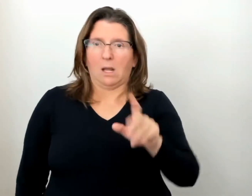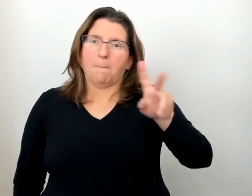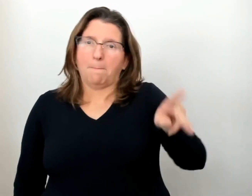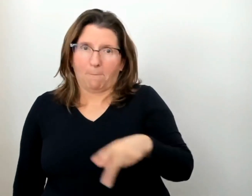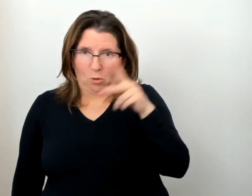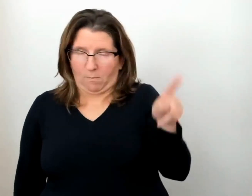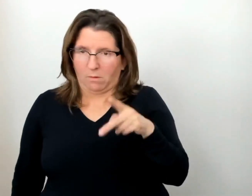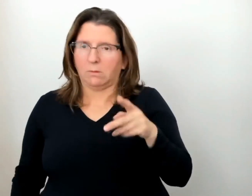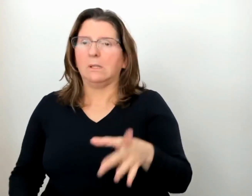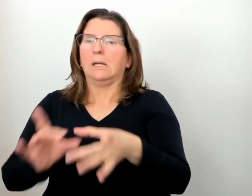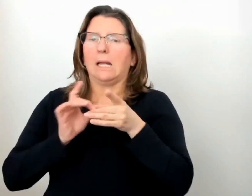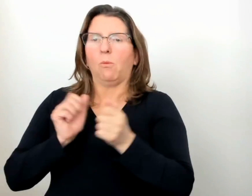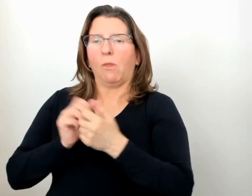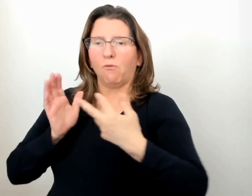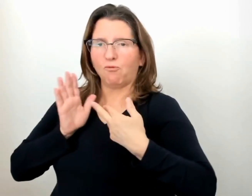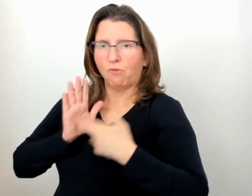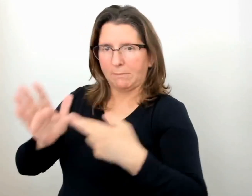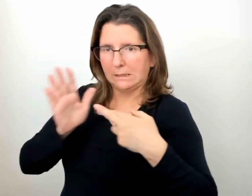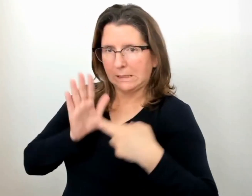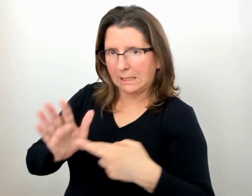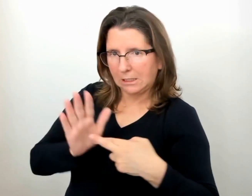Now let's move on to 'representation.'